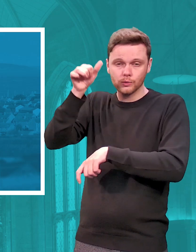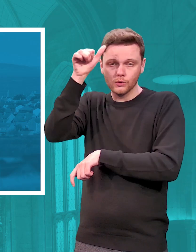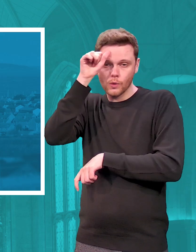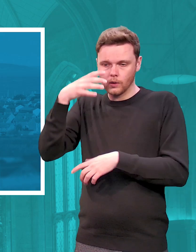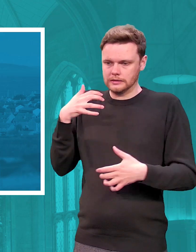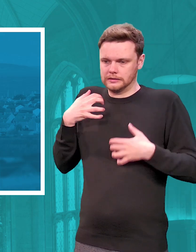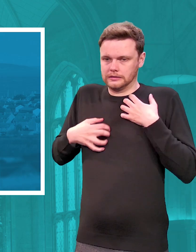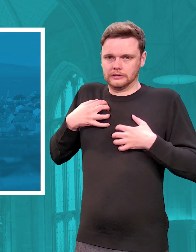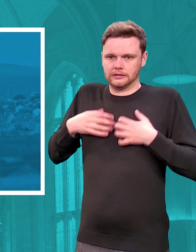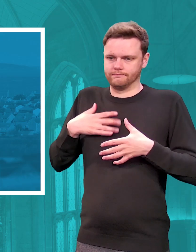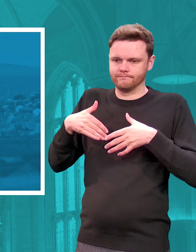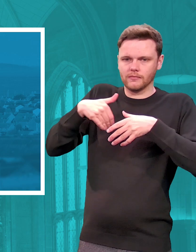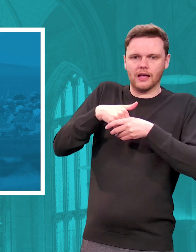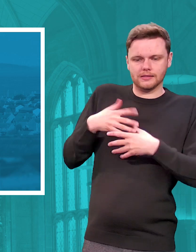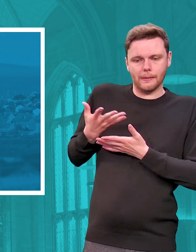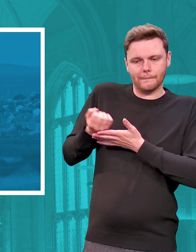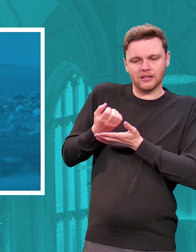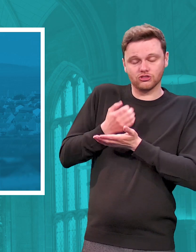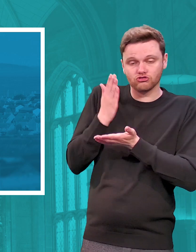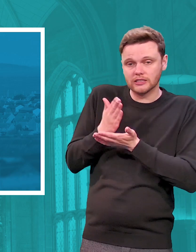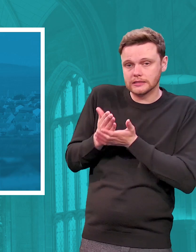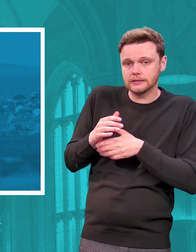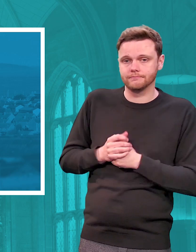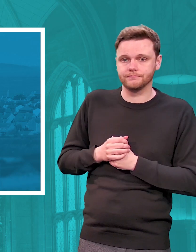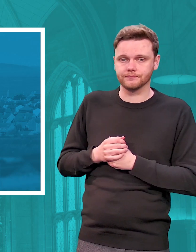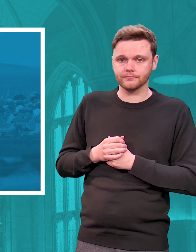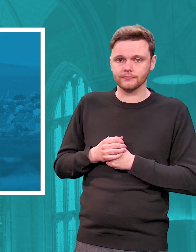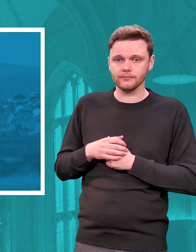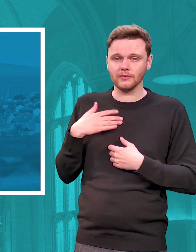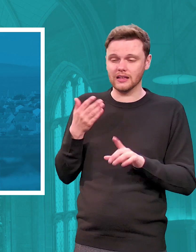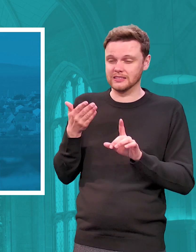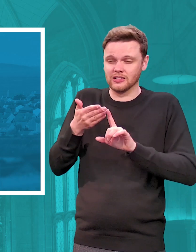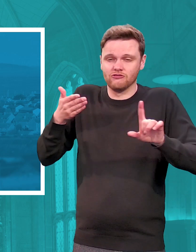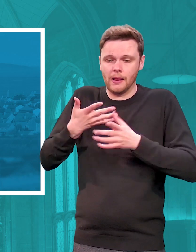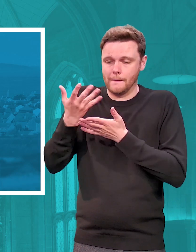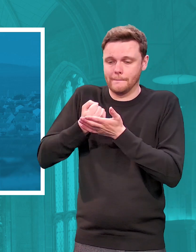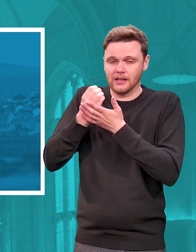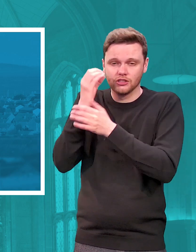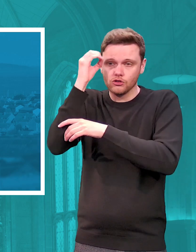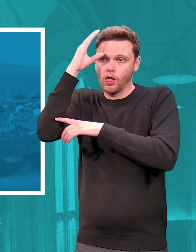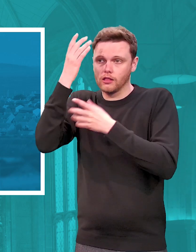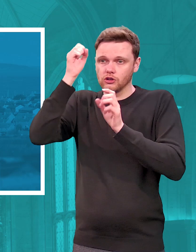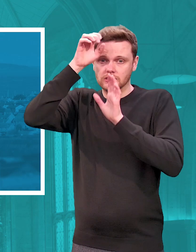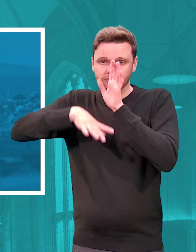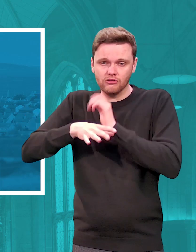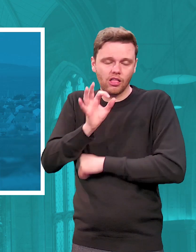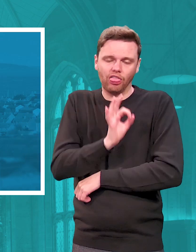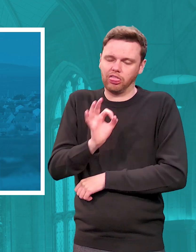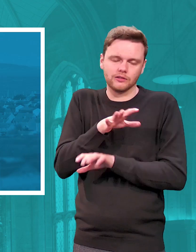as a Pensions Trustee. No direct pensions knowledge or experience is required, training is available.